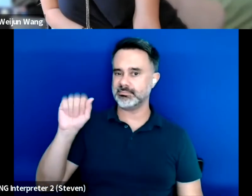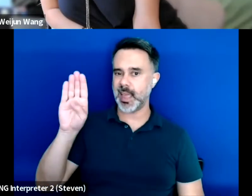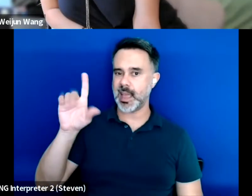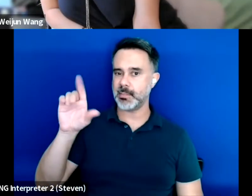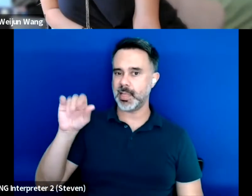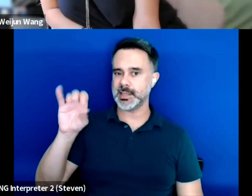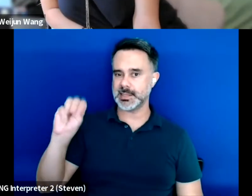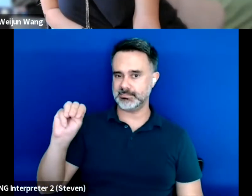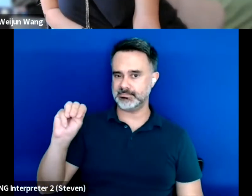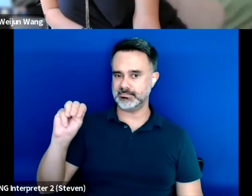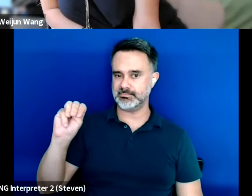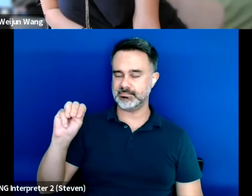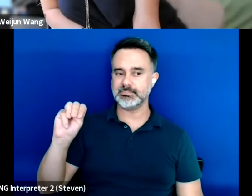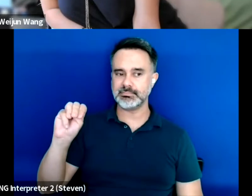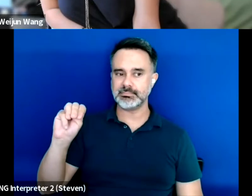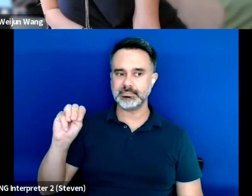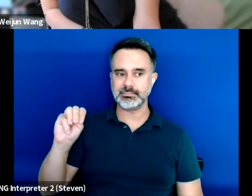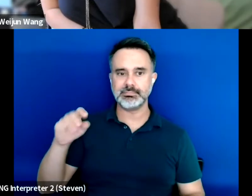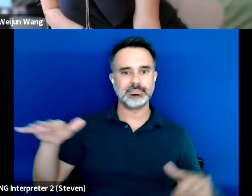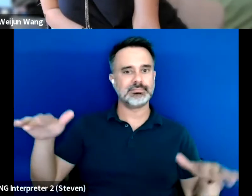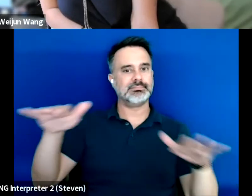You have to be available to interview people.